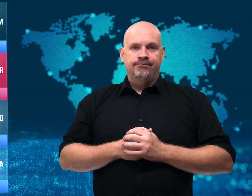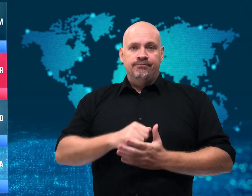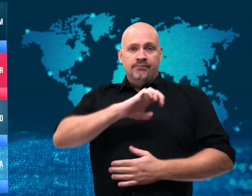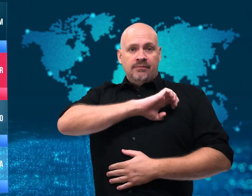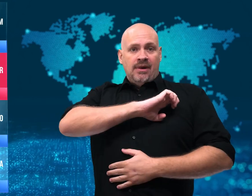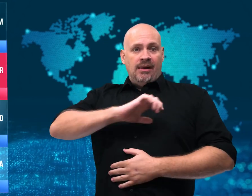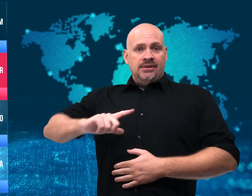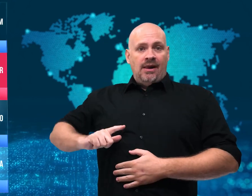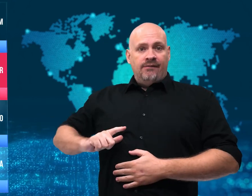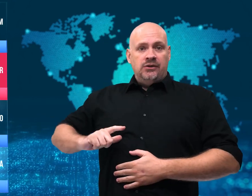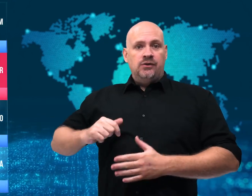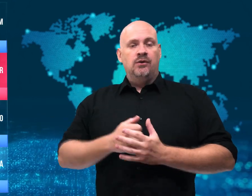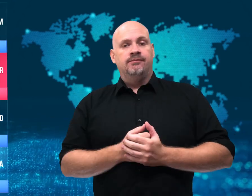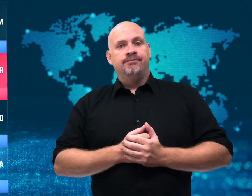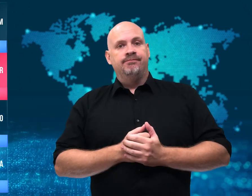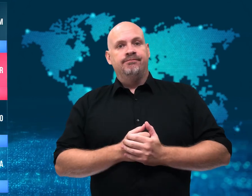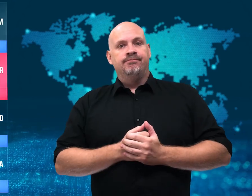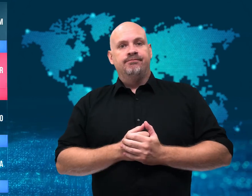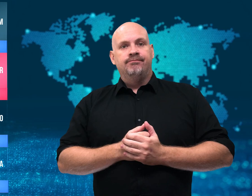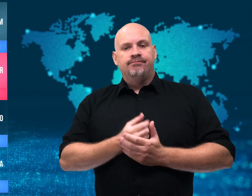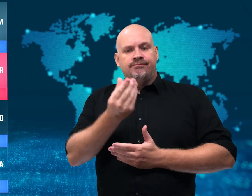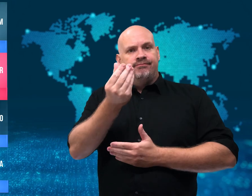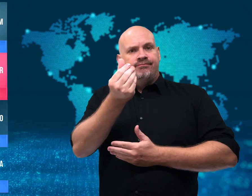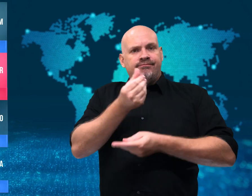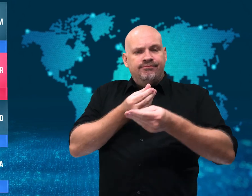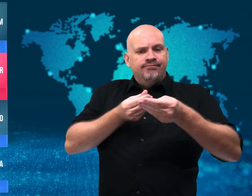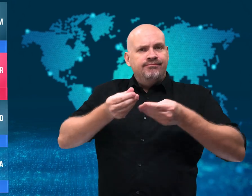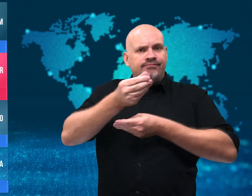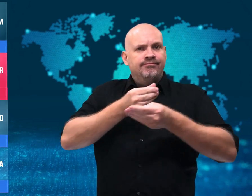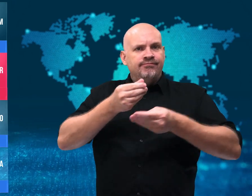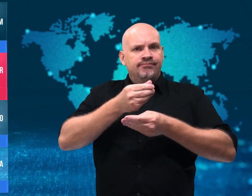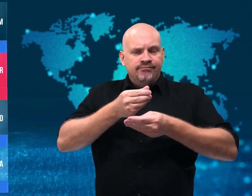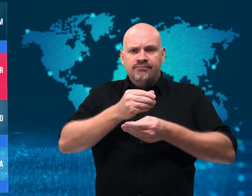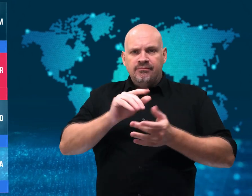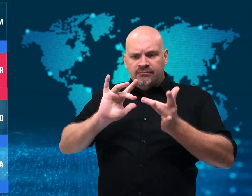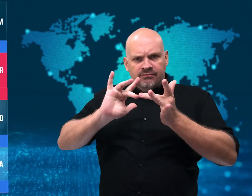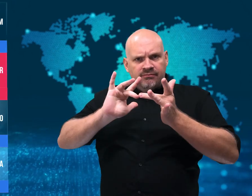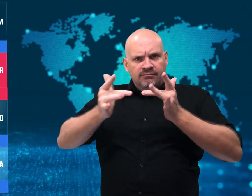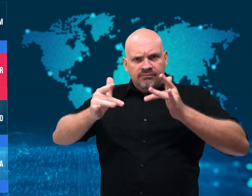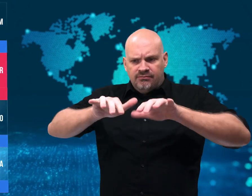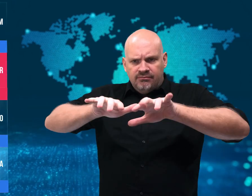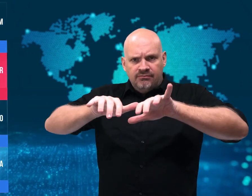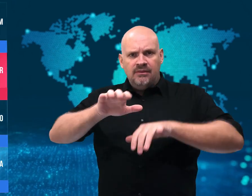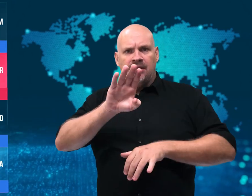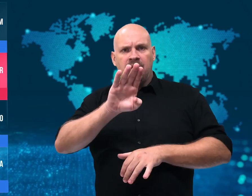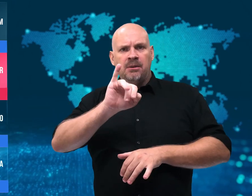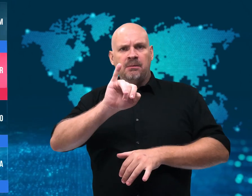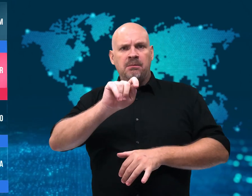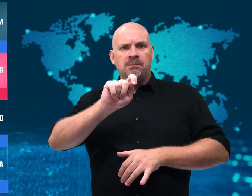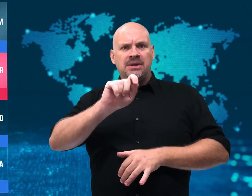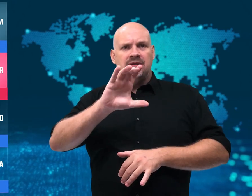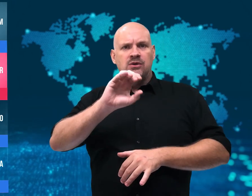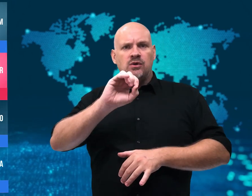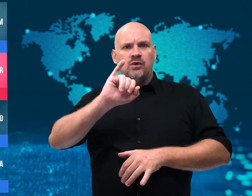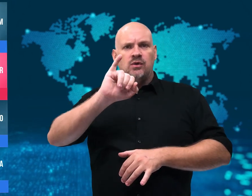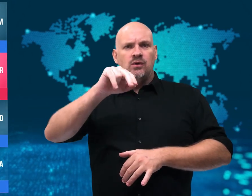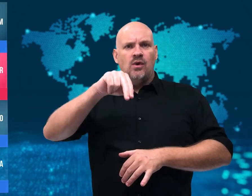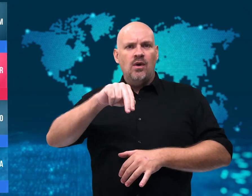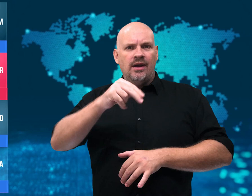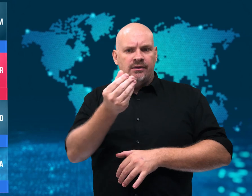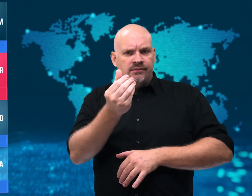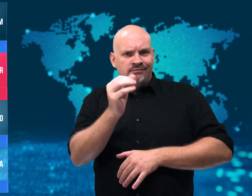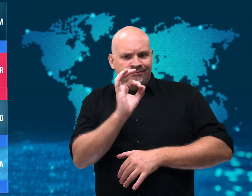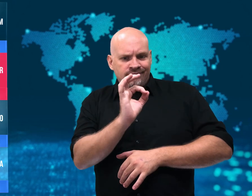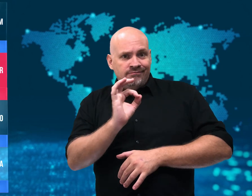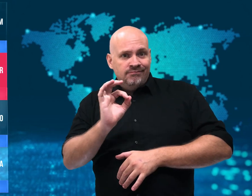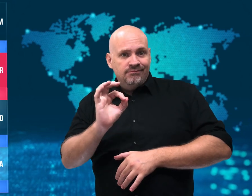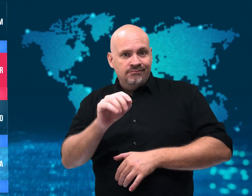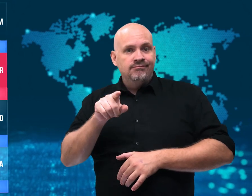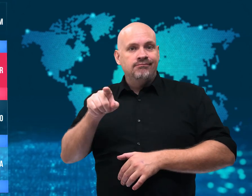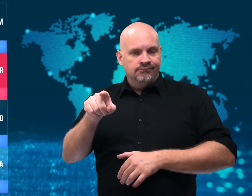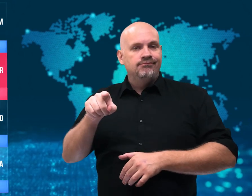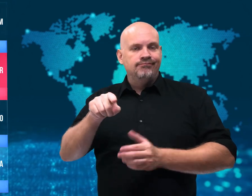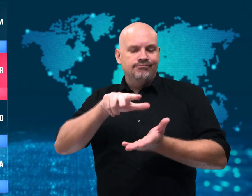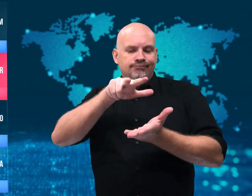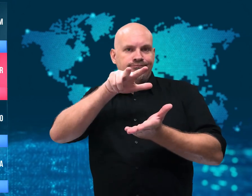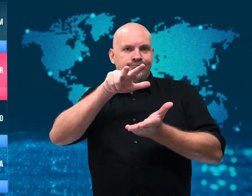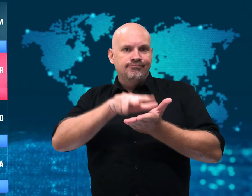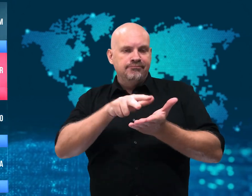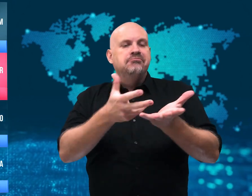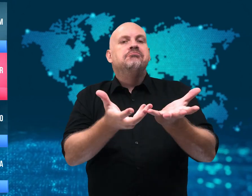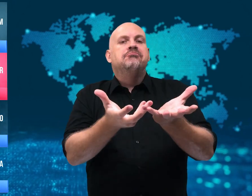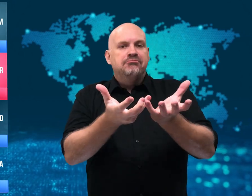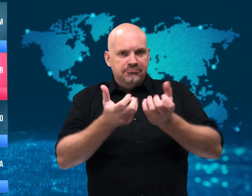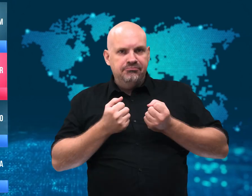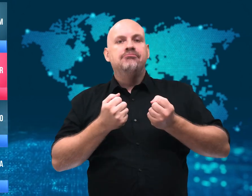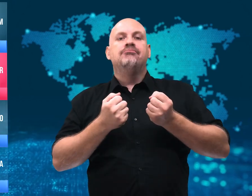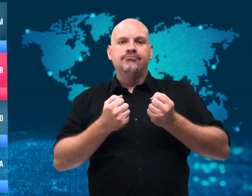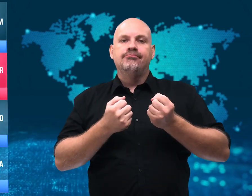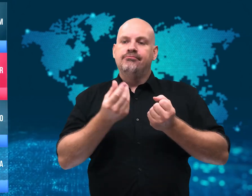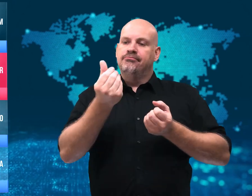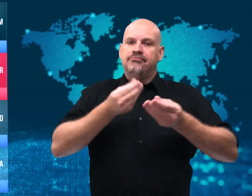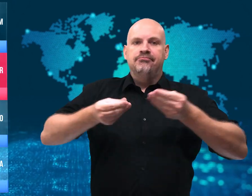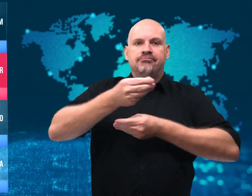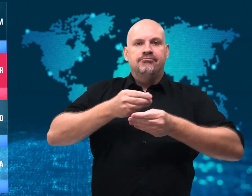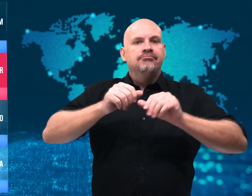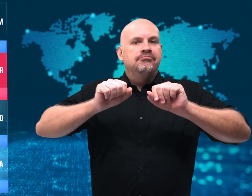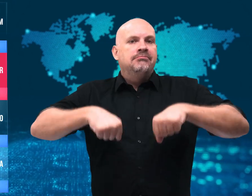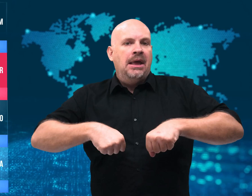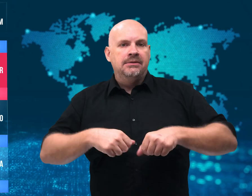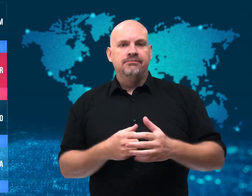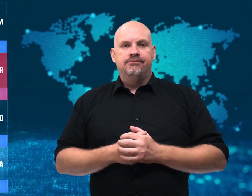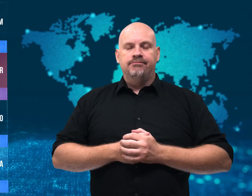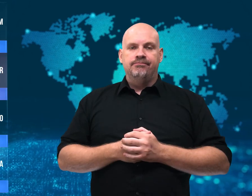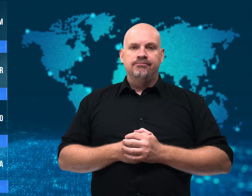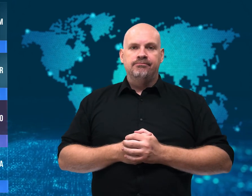Recognizing Bitcoin.